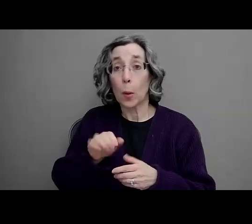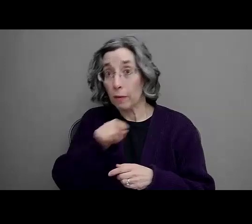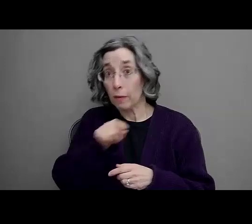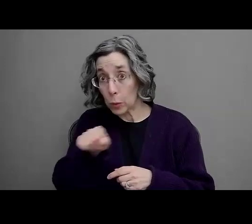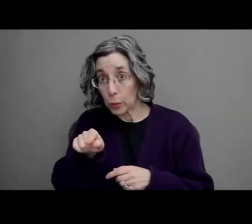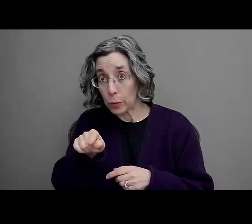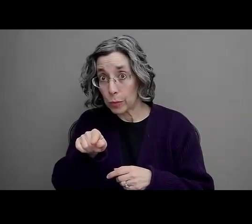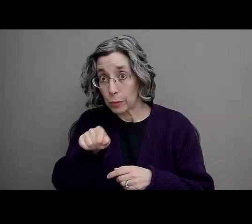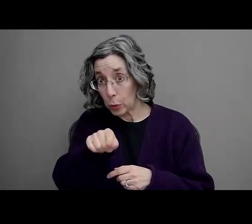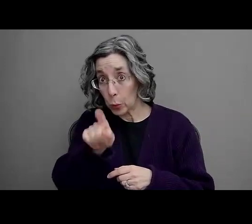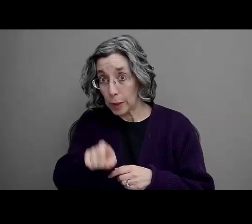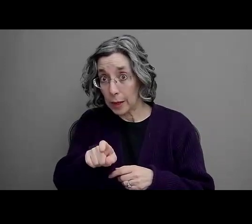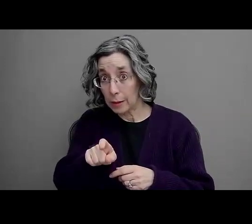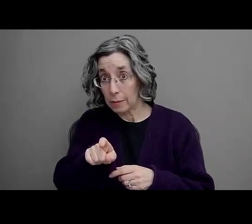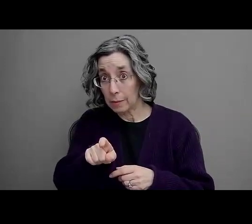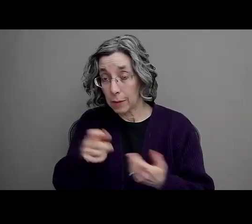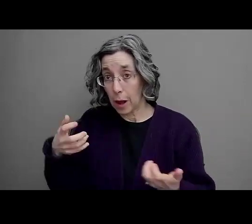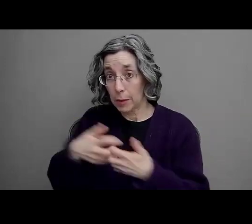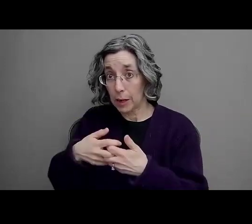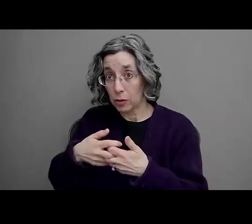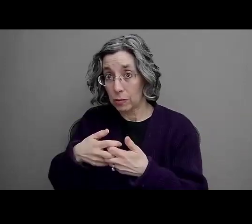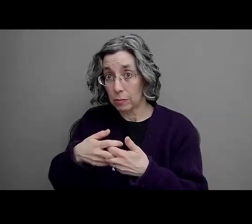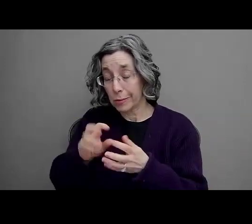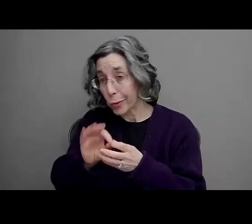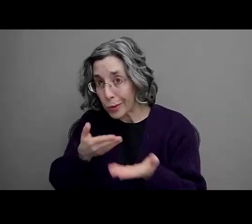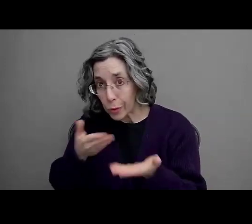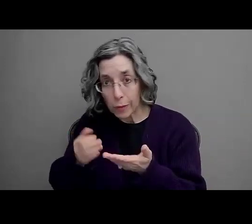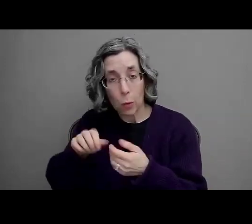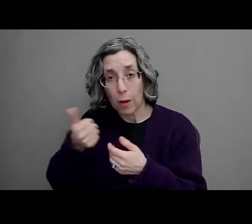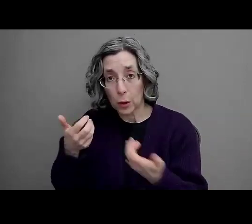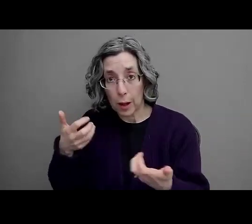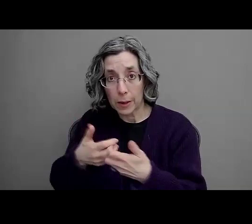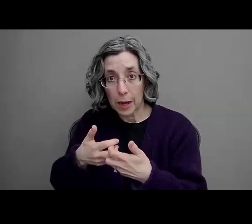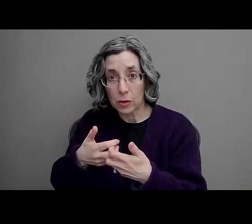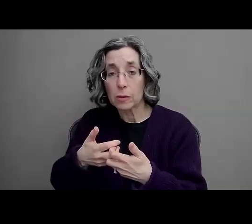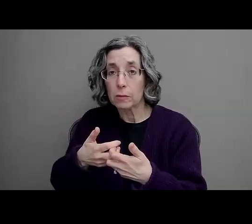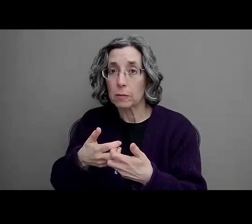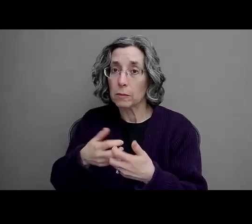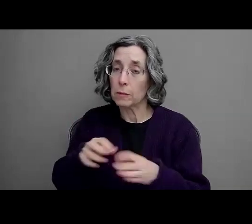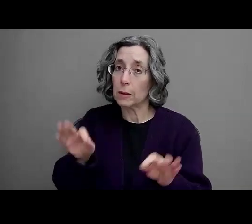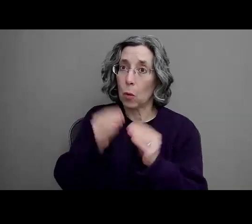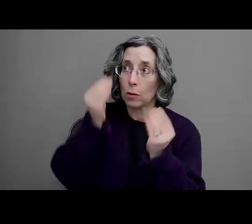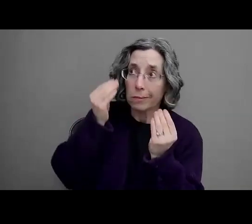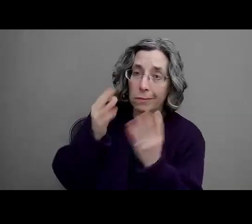that if you are a person who needs accommodations that you have made that clear by contacting the Office of